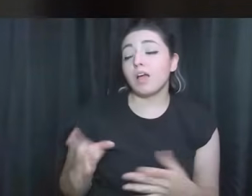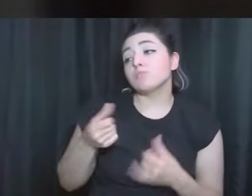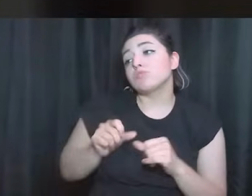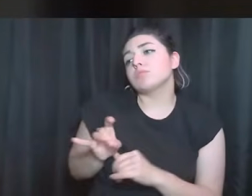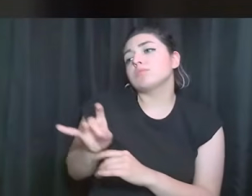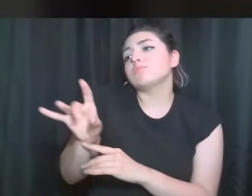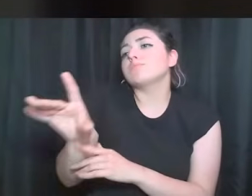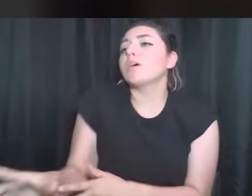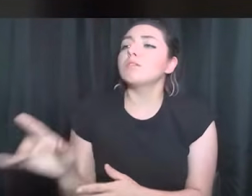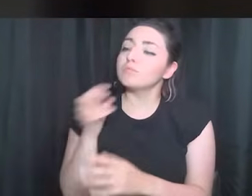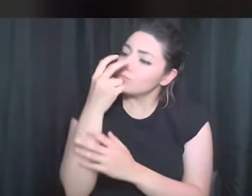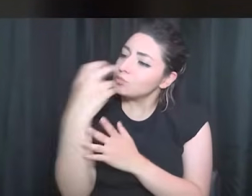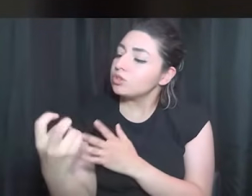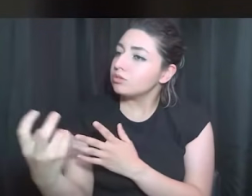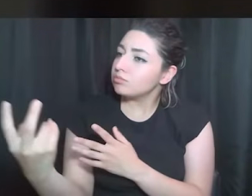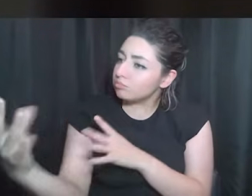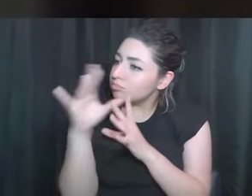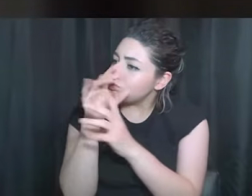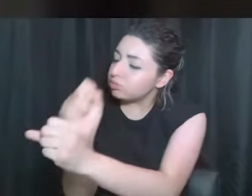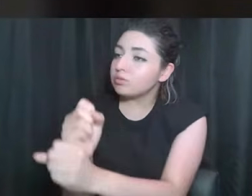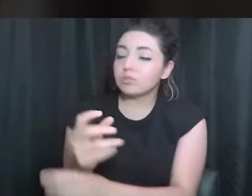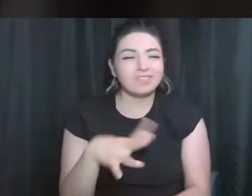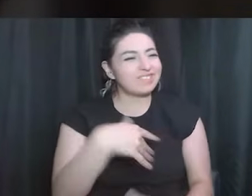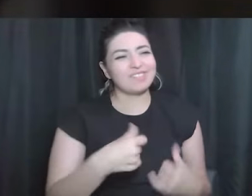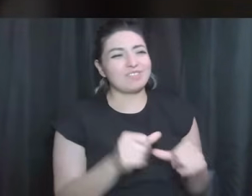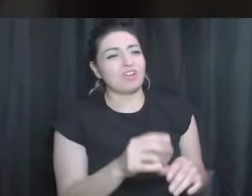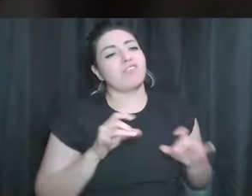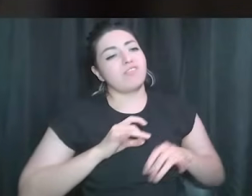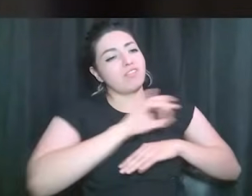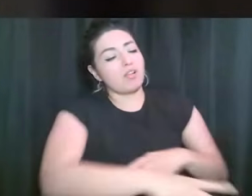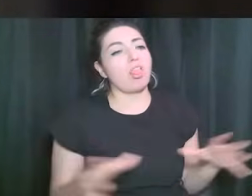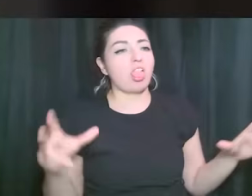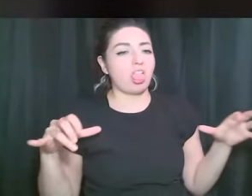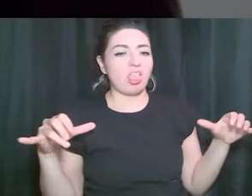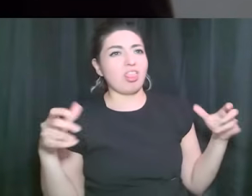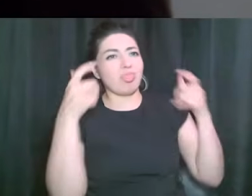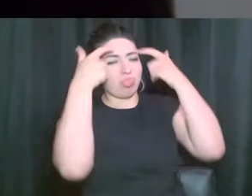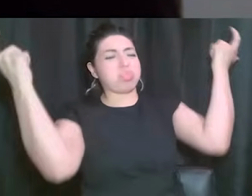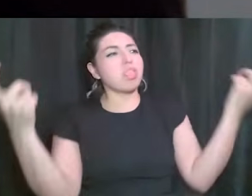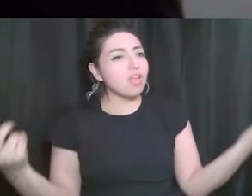Oh, nice try, smartass. But the only thing you were trying to exert was your fuckin' ego. What was it you wrote on my first quarter report?